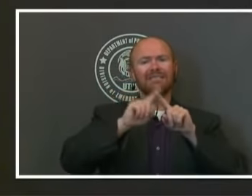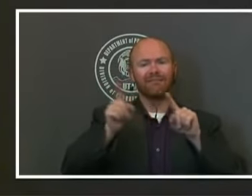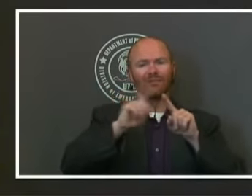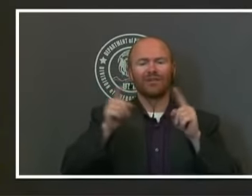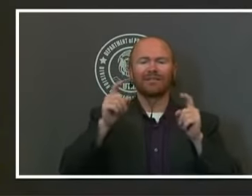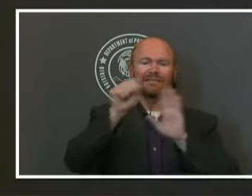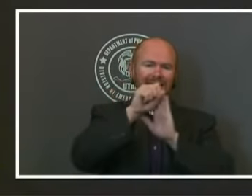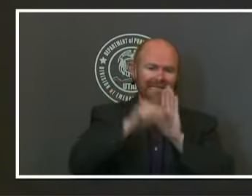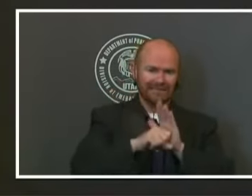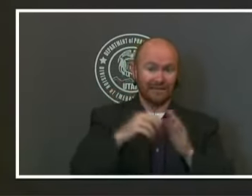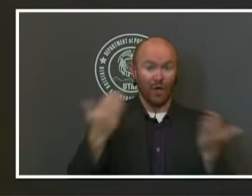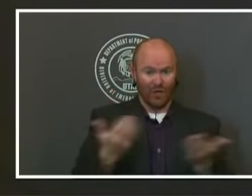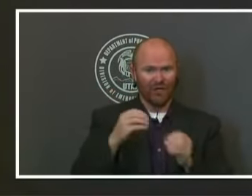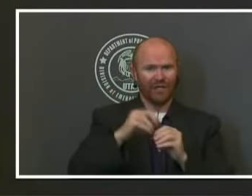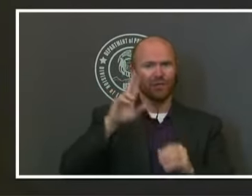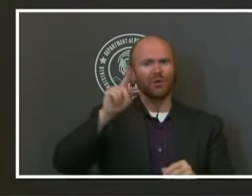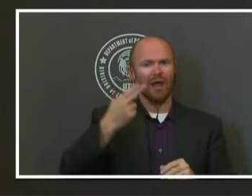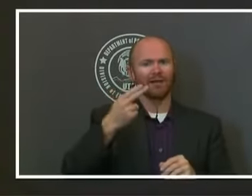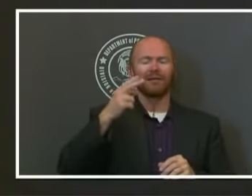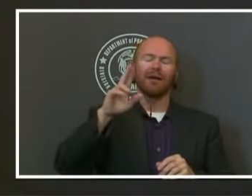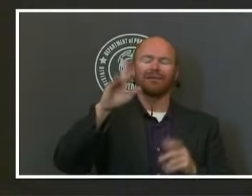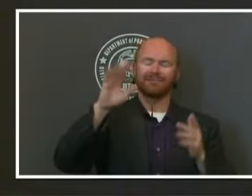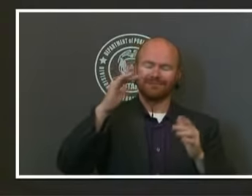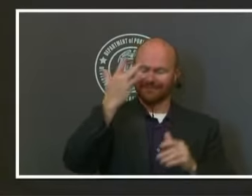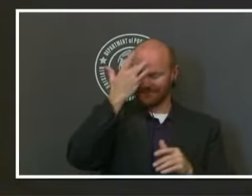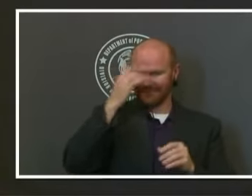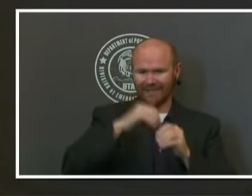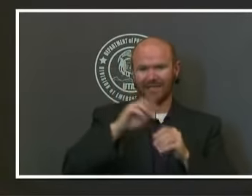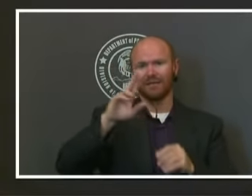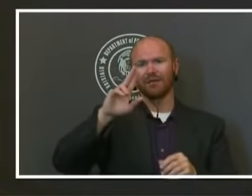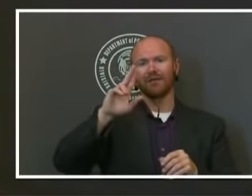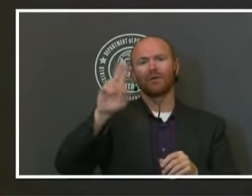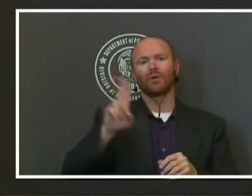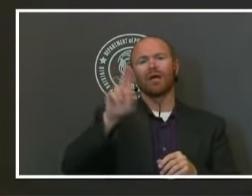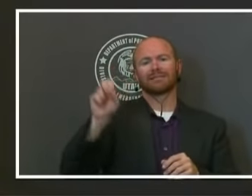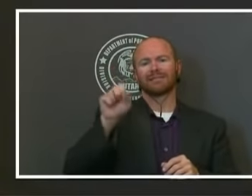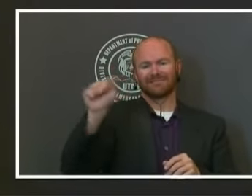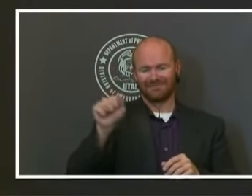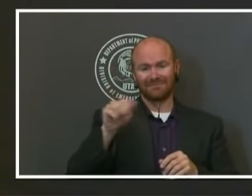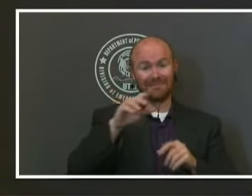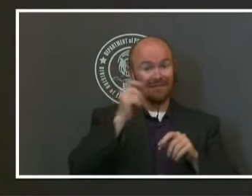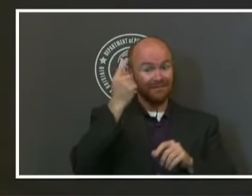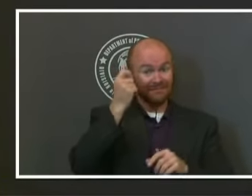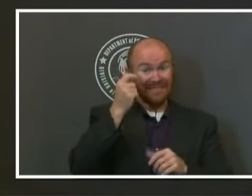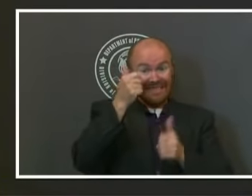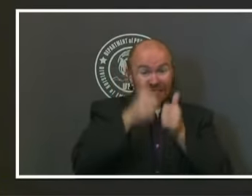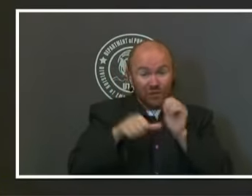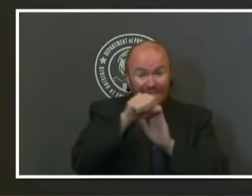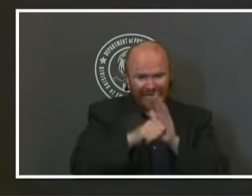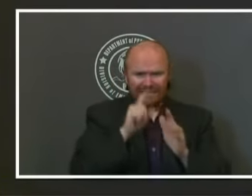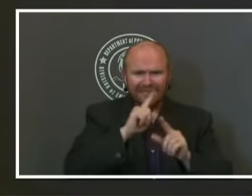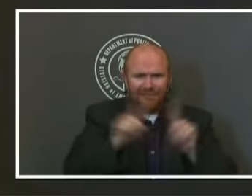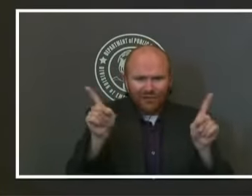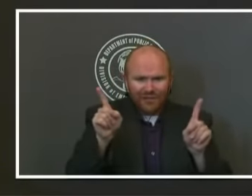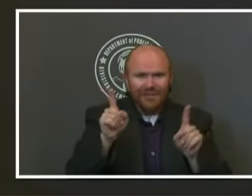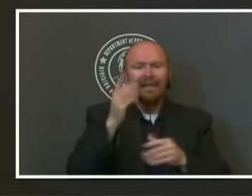little little different pilot programs each of them have had success in